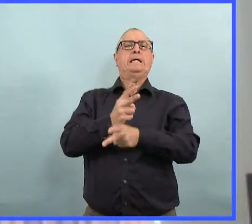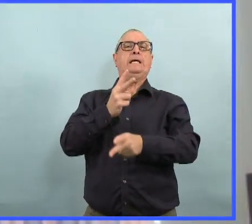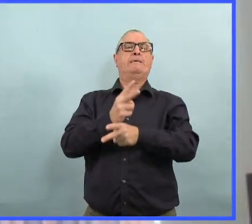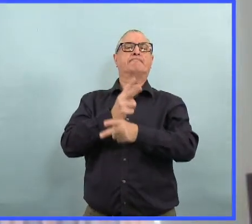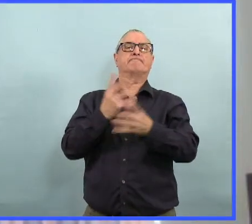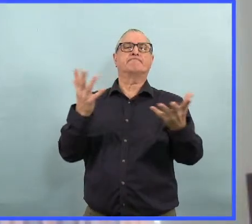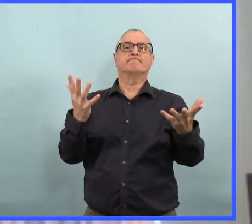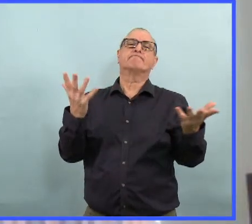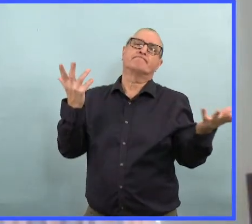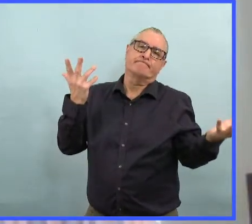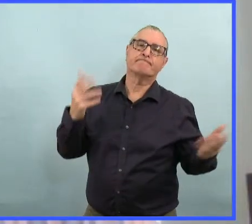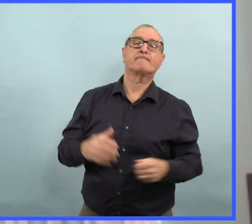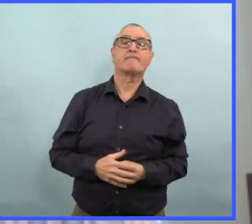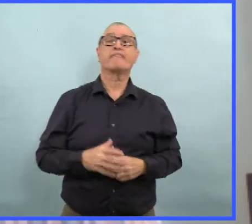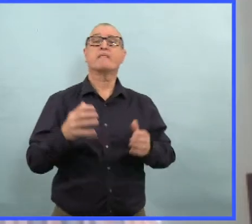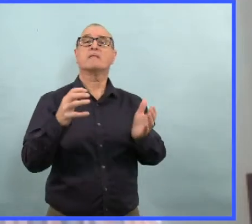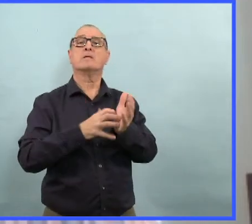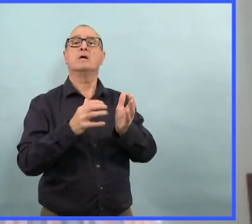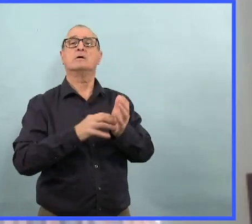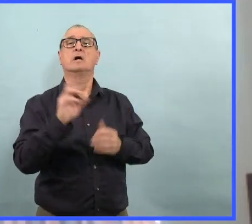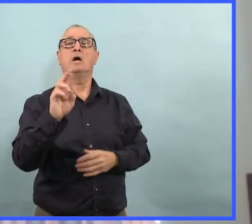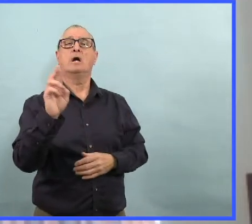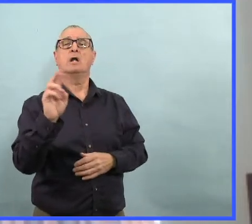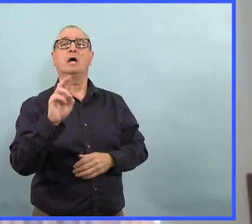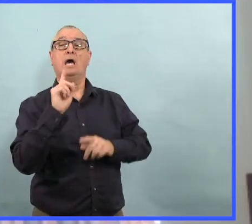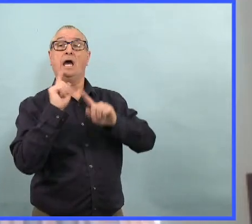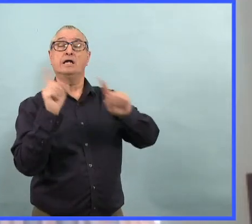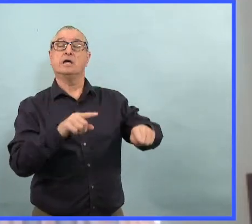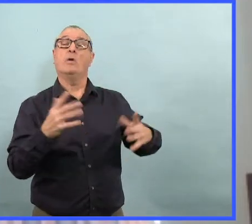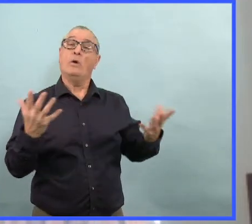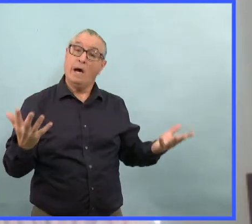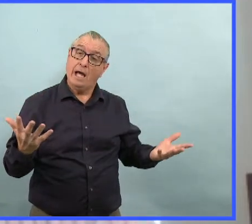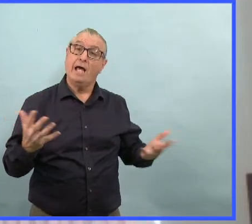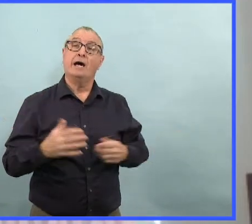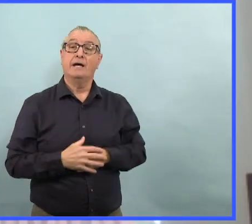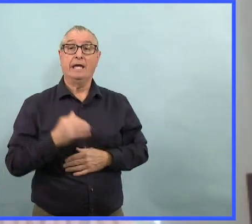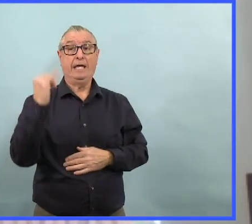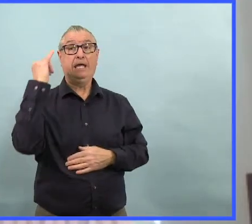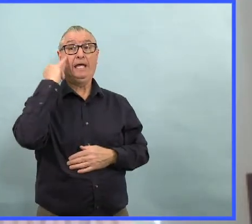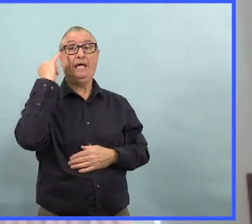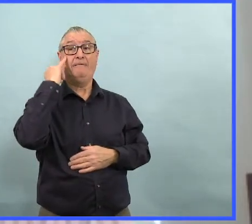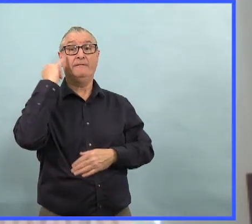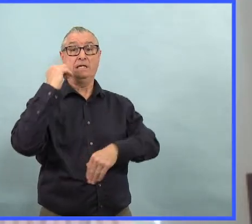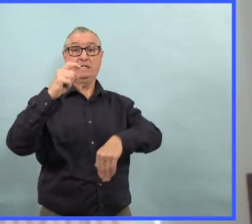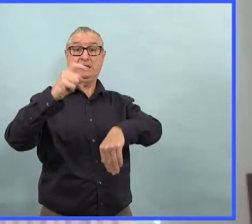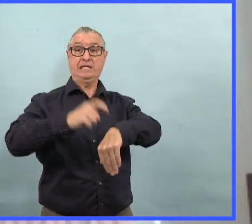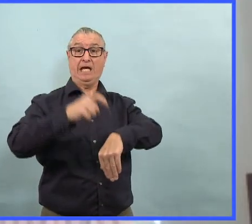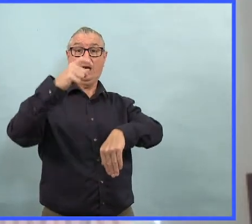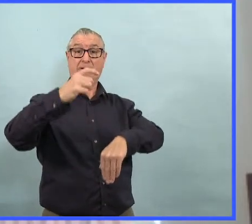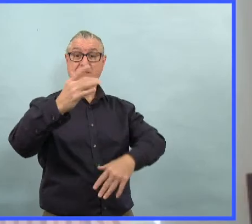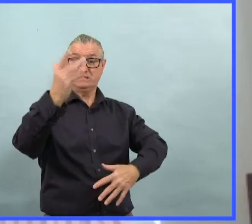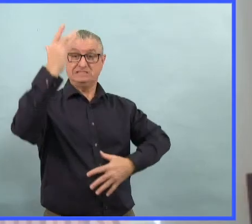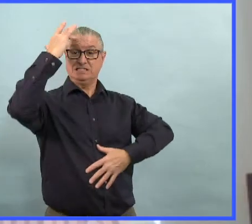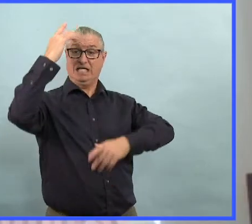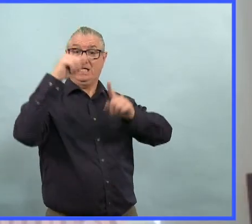the the period of infectiousness uh we know can be variable with the individual from what we see